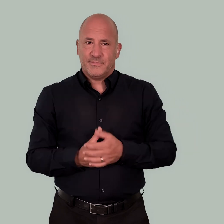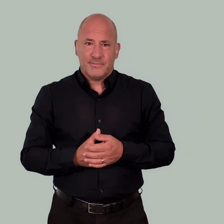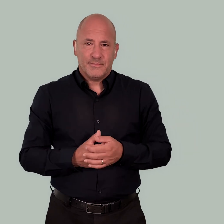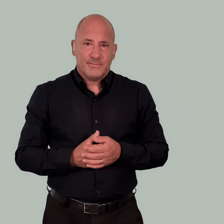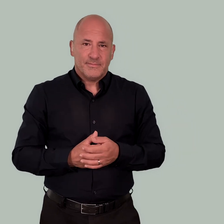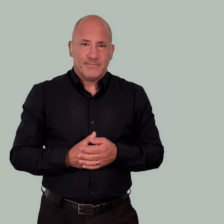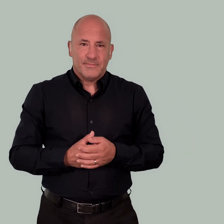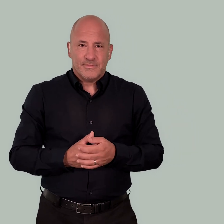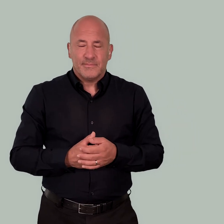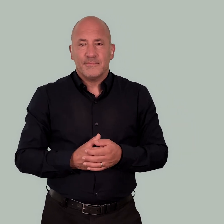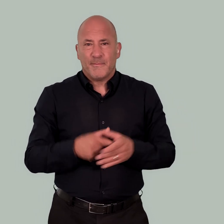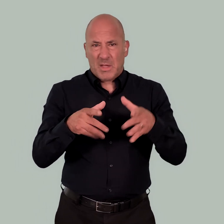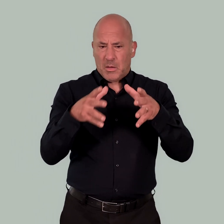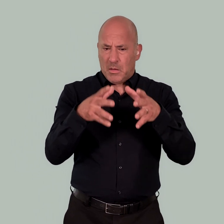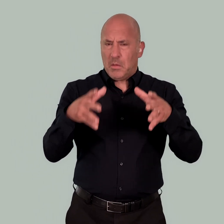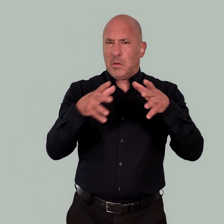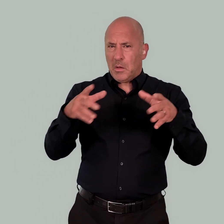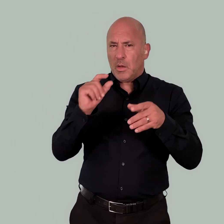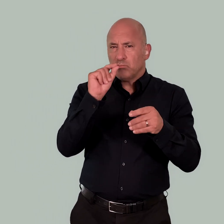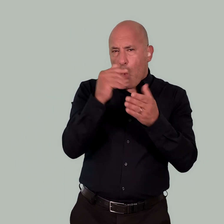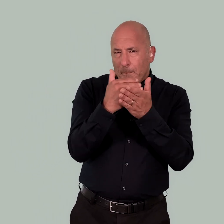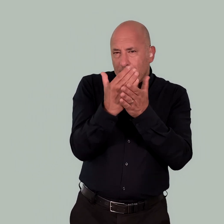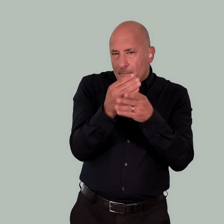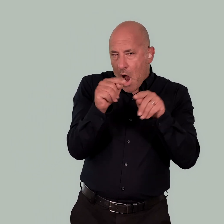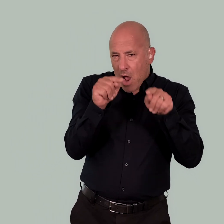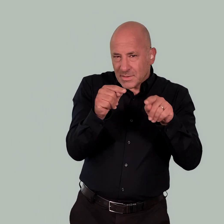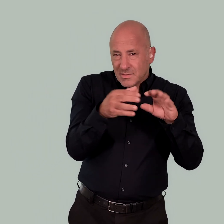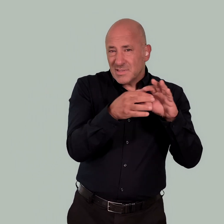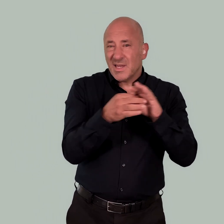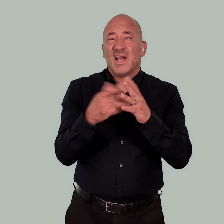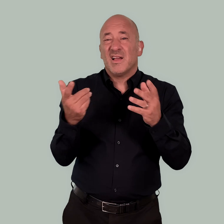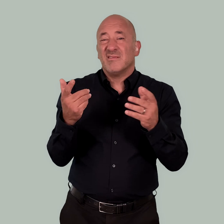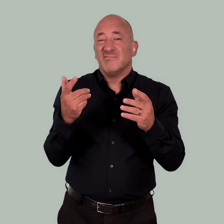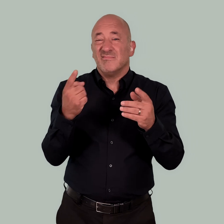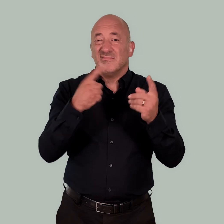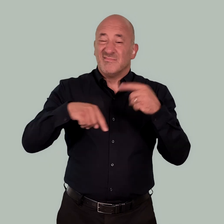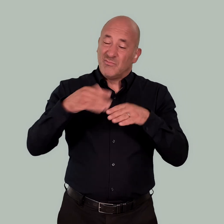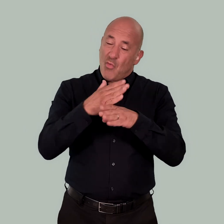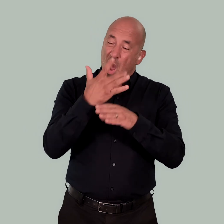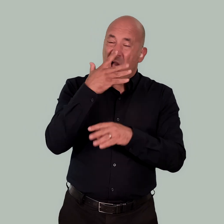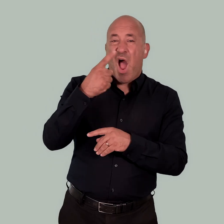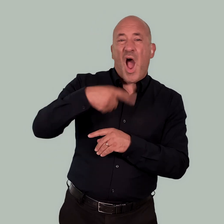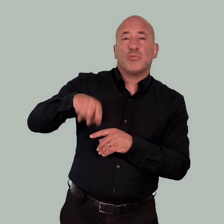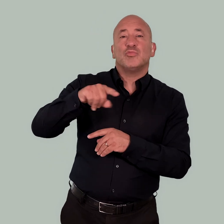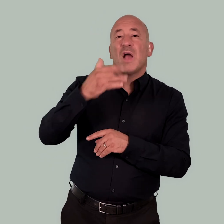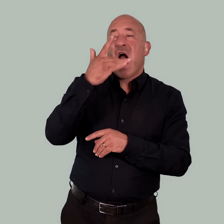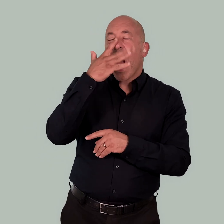A small part of this increase is likely to reflect the changing age composition